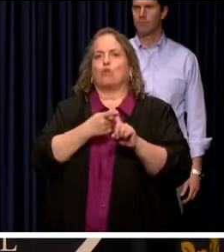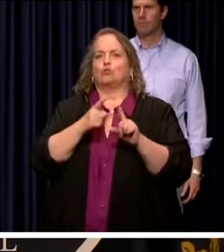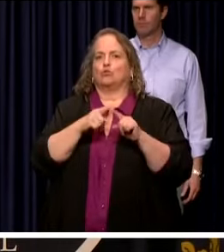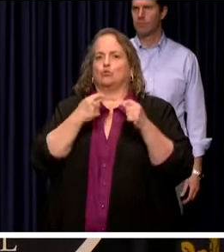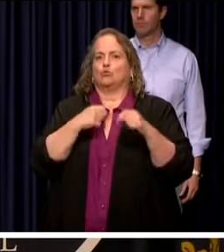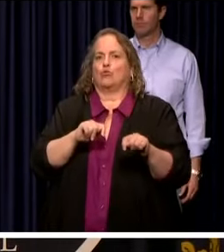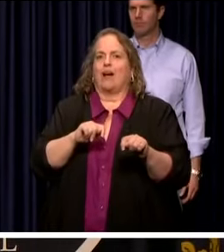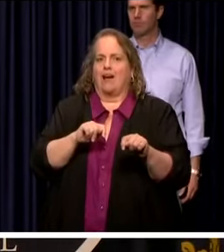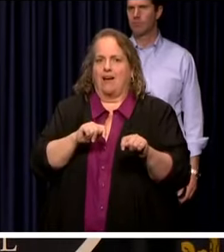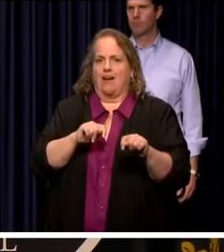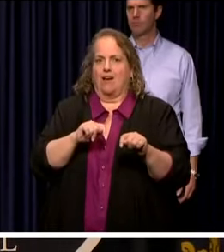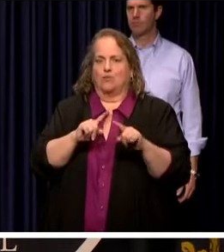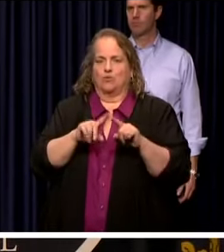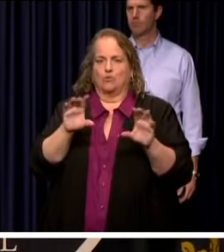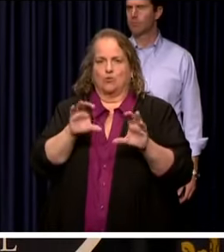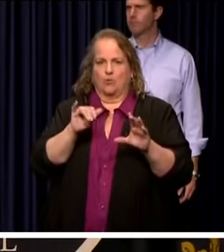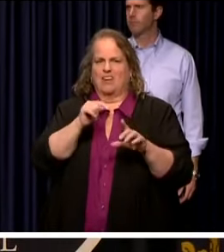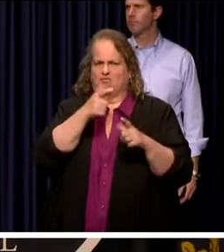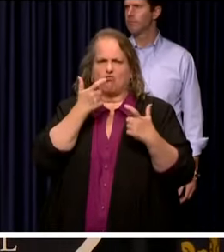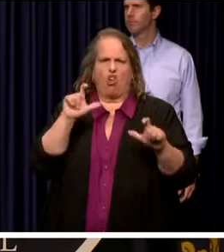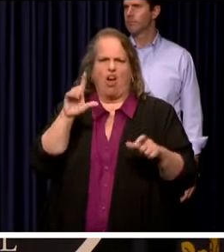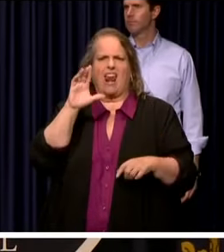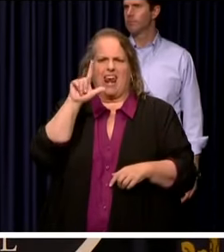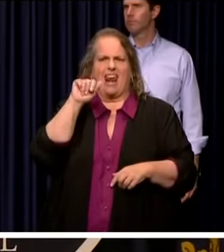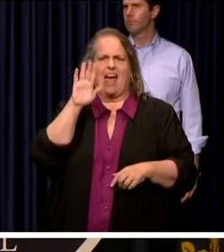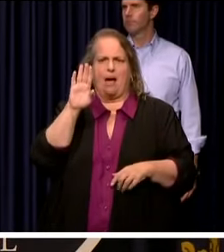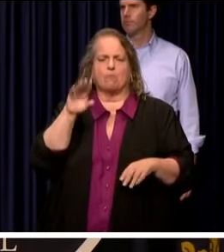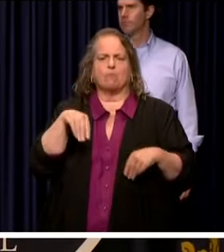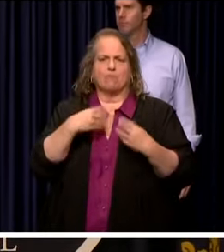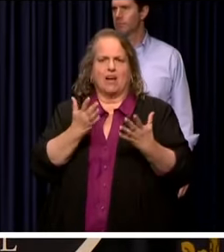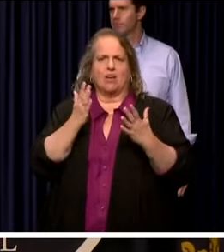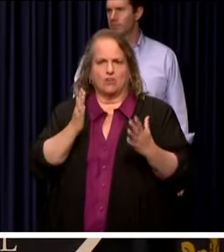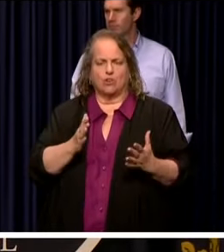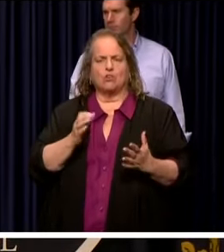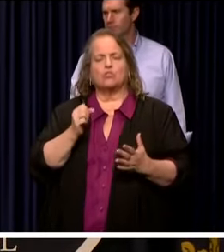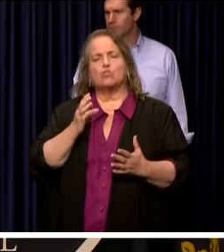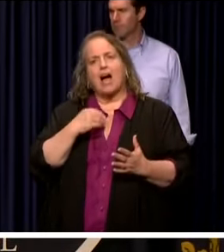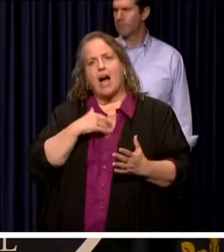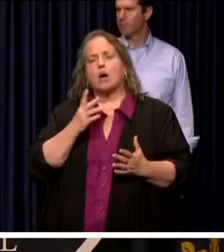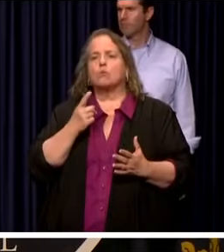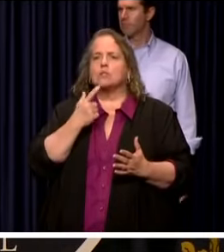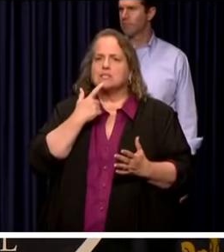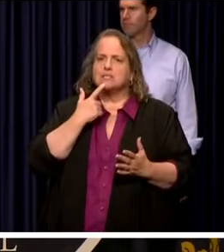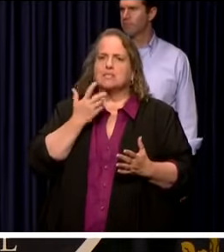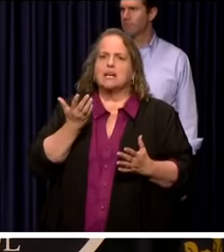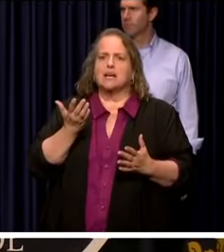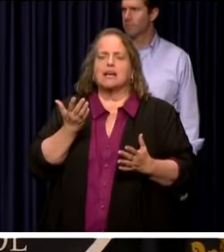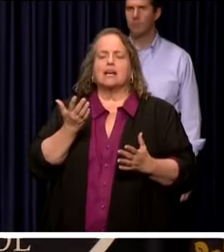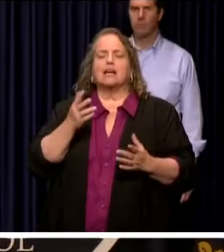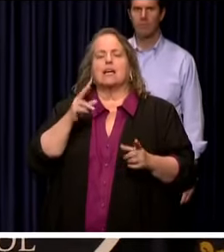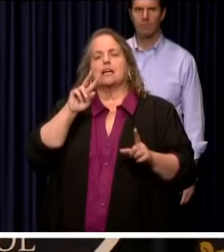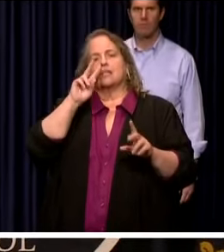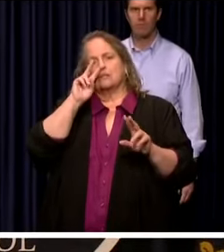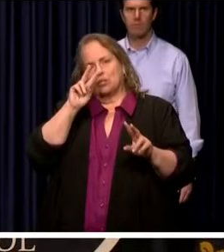BUT NUMBER TWO, THE $600 PAYMENT IS MADE AFTER THE FIRST UI PAYMENT.